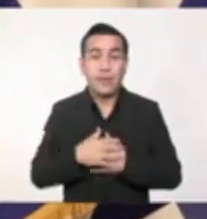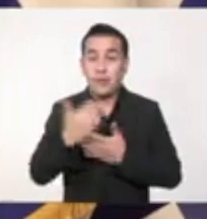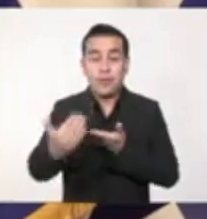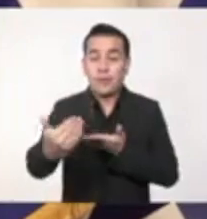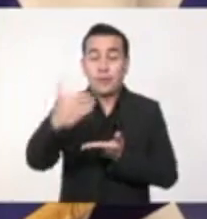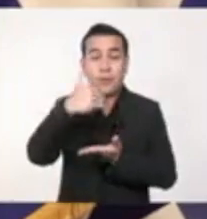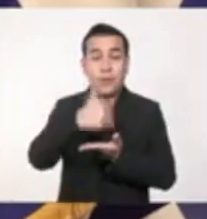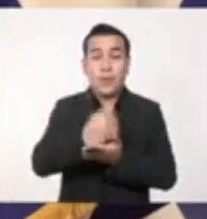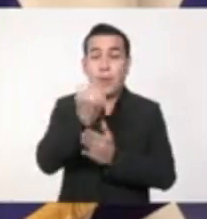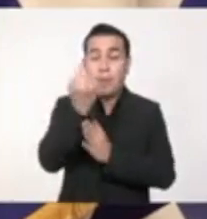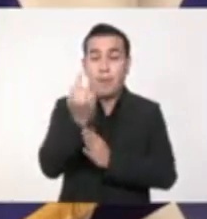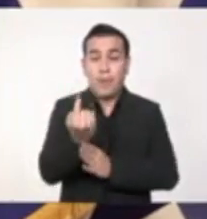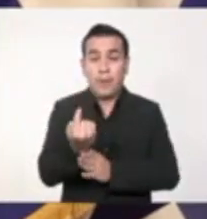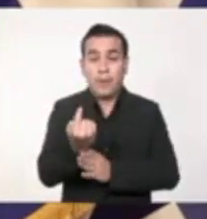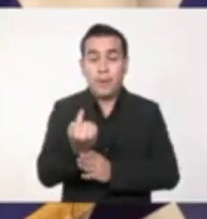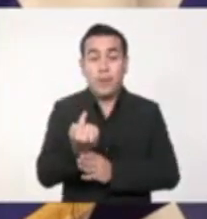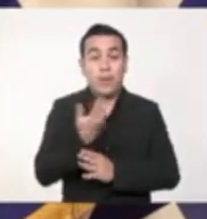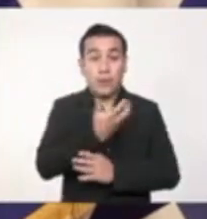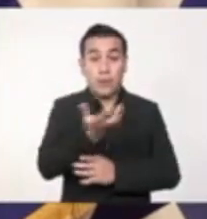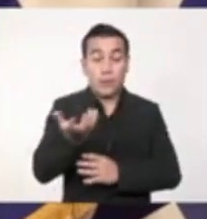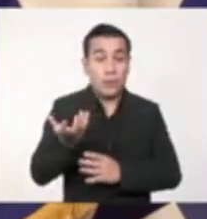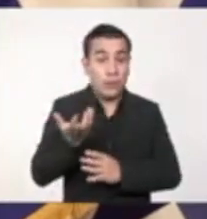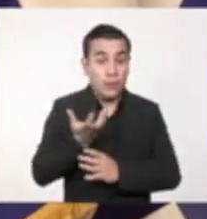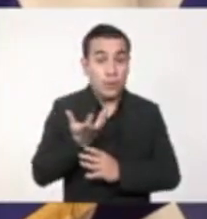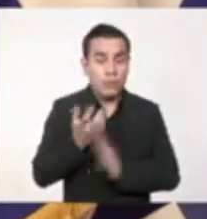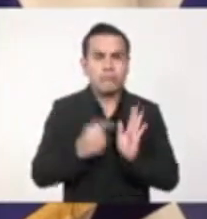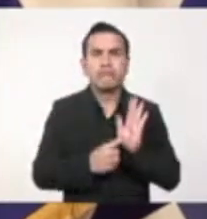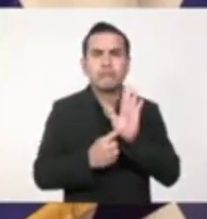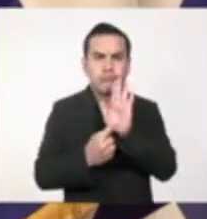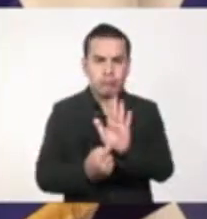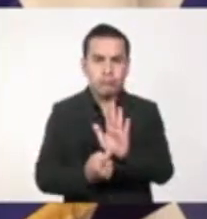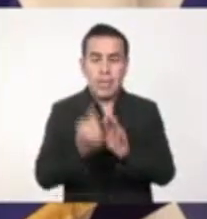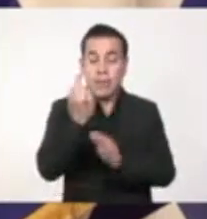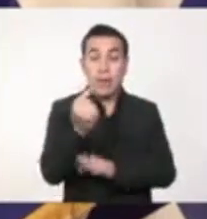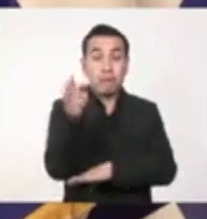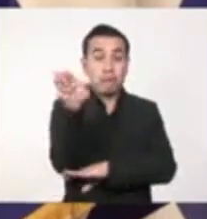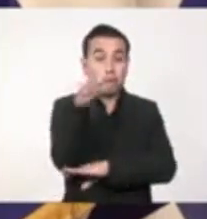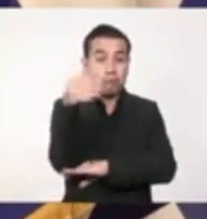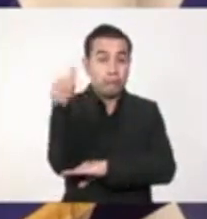bien, está aquí el cien por ciento de nuestra representación diplomática, excepción del encargado de